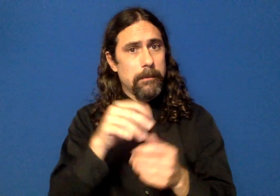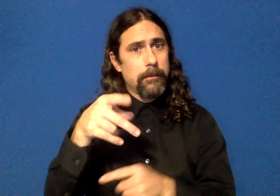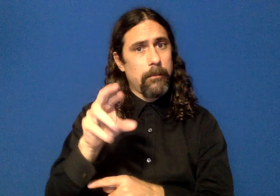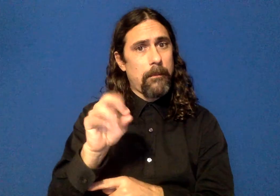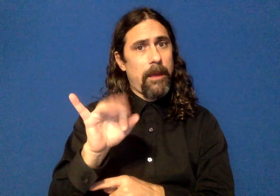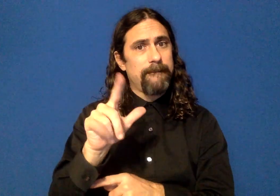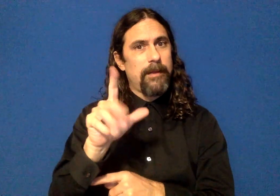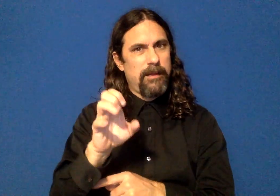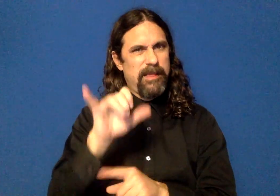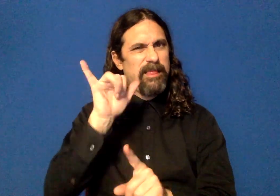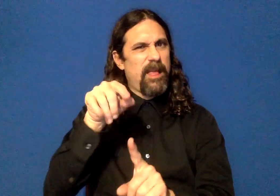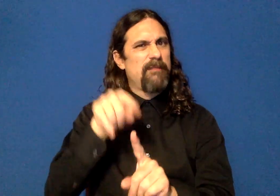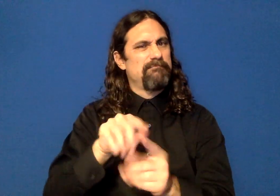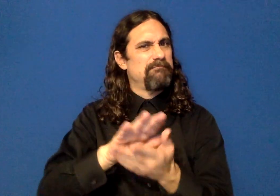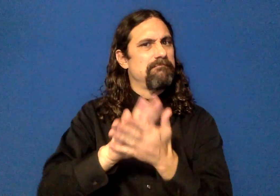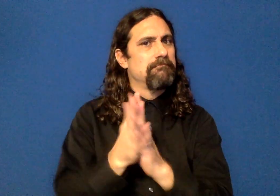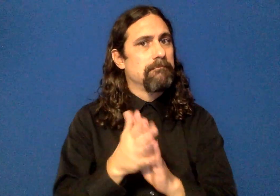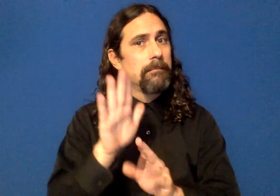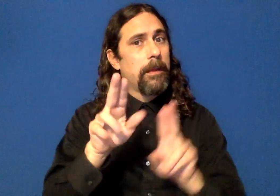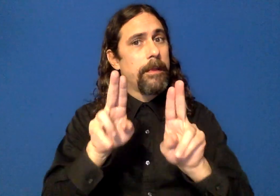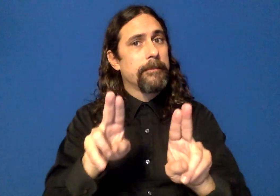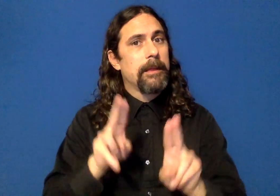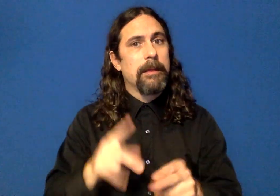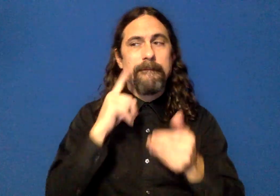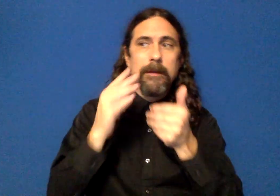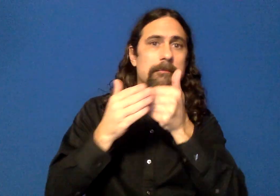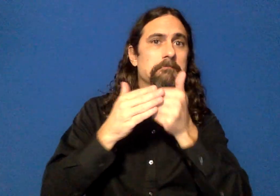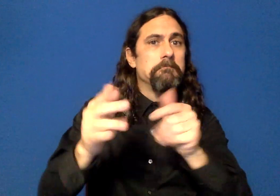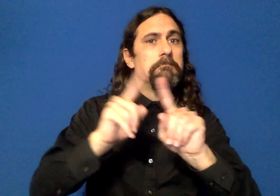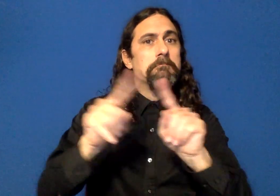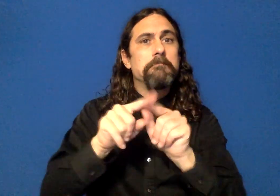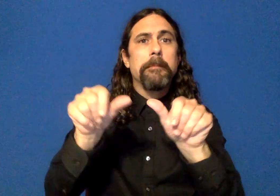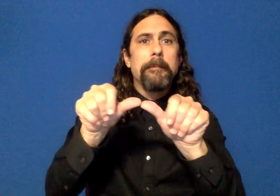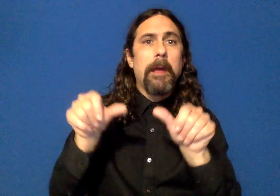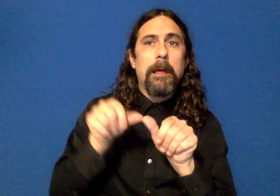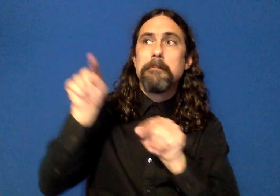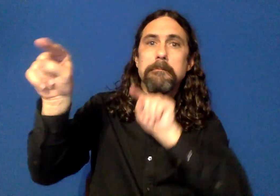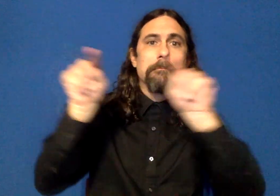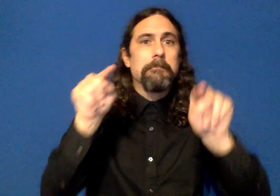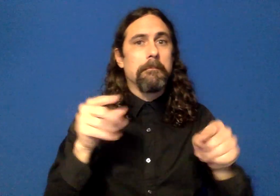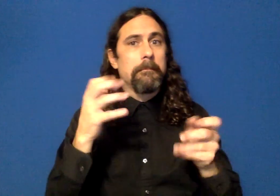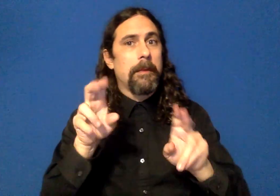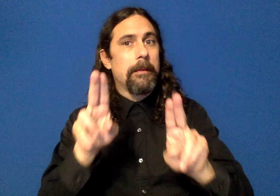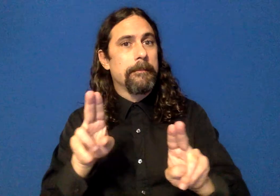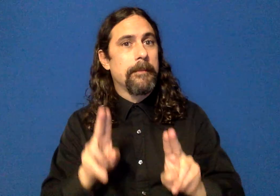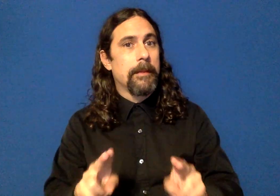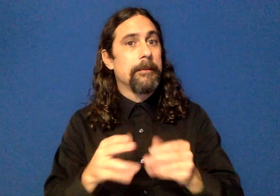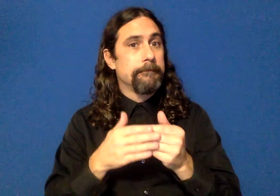Housing Connect profile becomes your application for every development you apply for in the system.